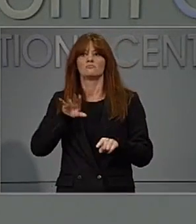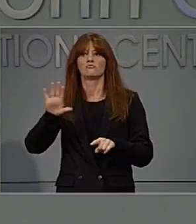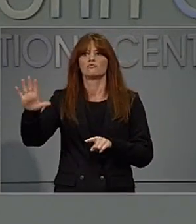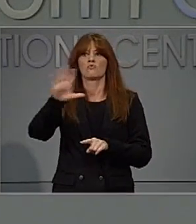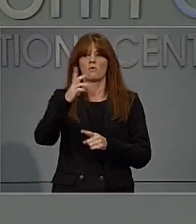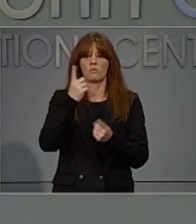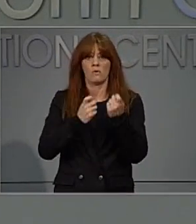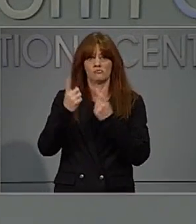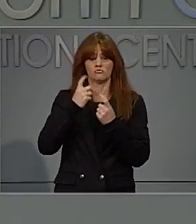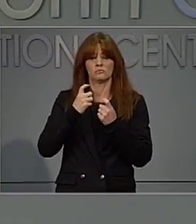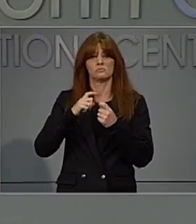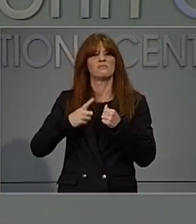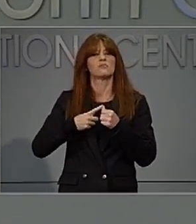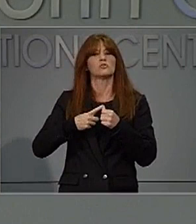SCENES, WE HAVE SPANISH